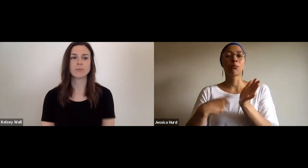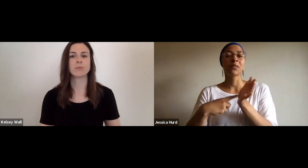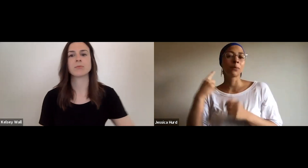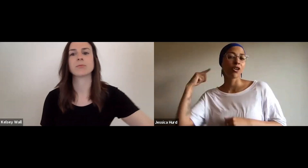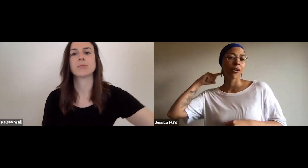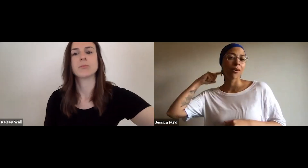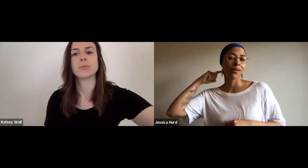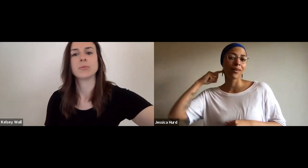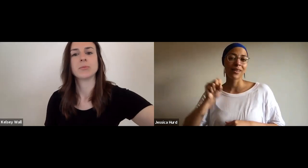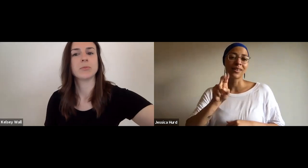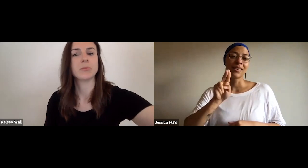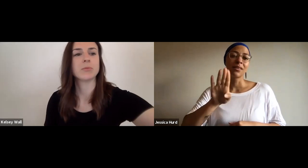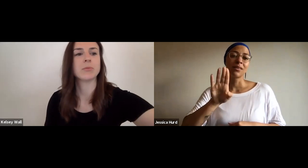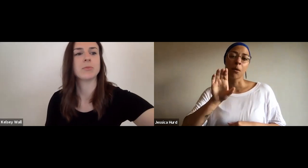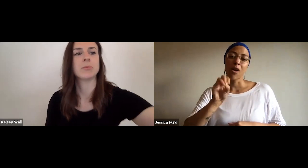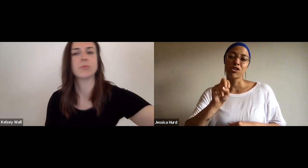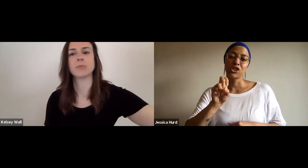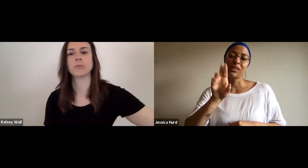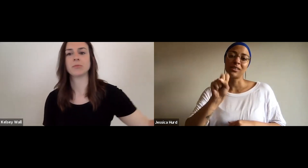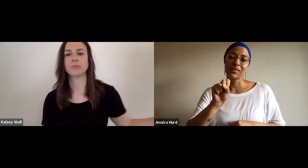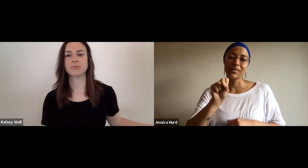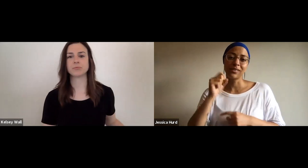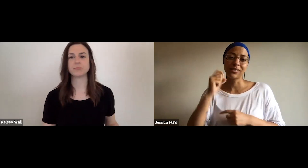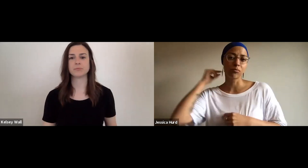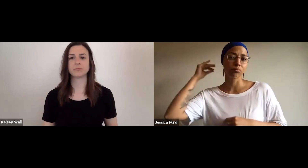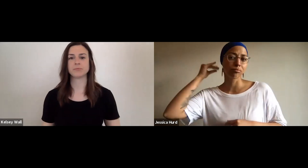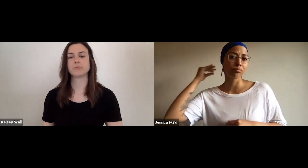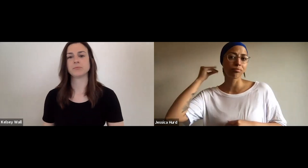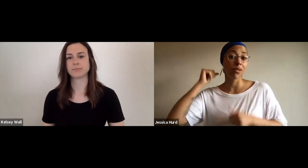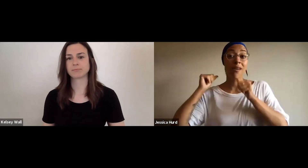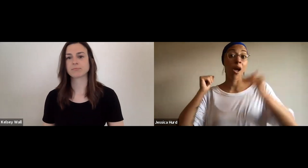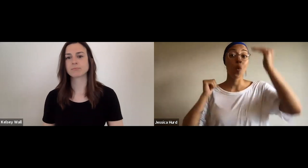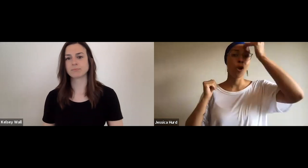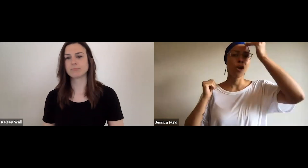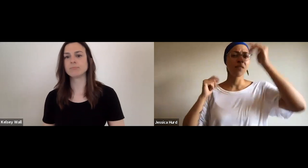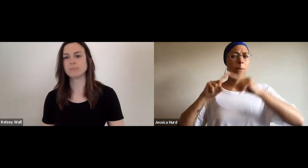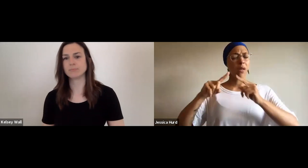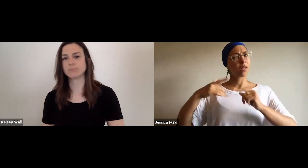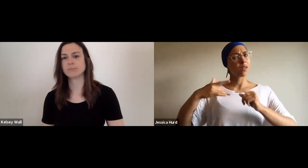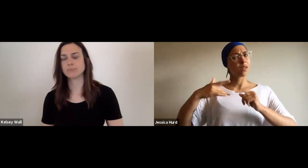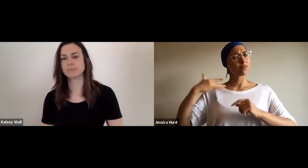I want you to be aware of that thought. Sometimes these thoughts are subconscious, but those subconscious things